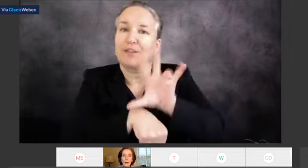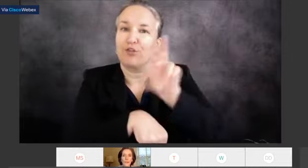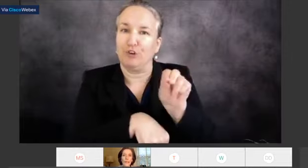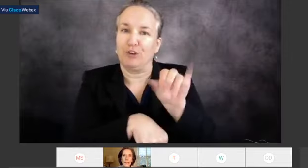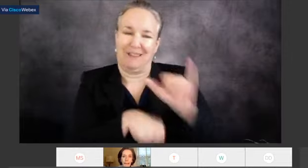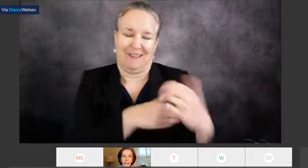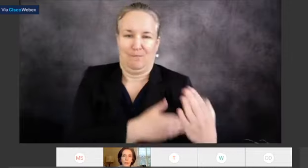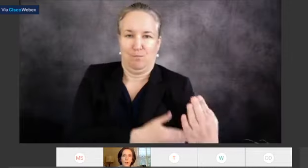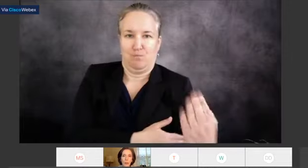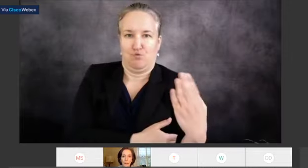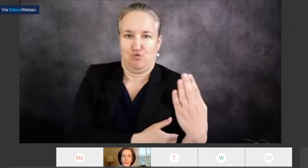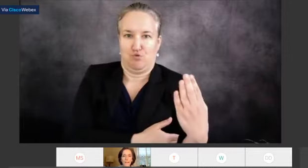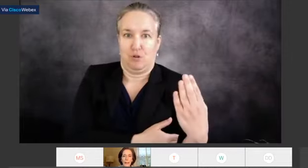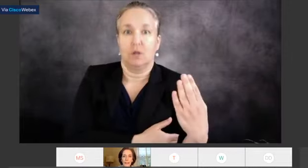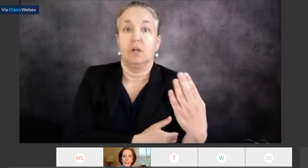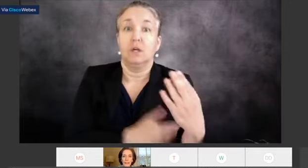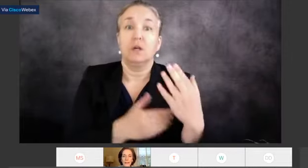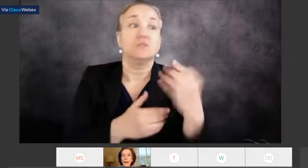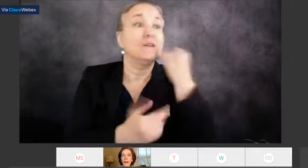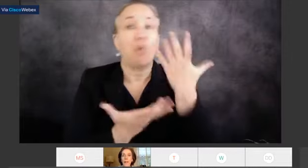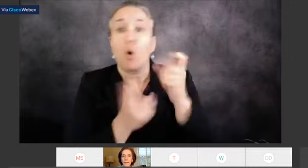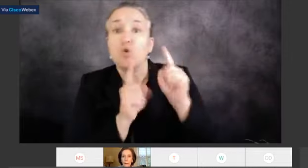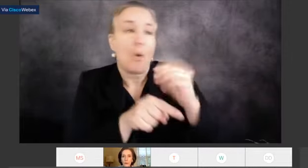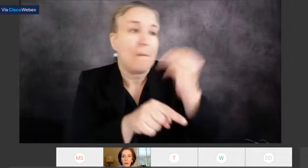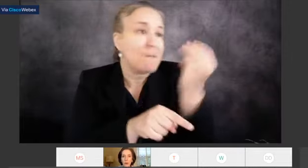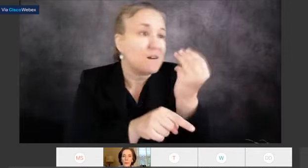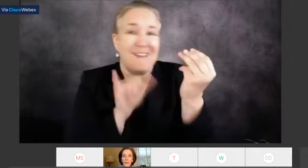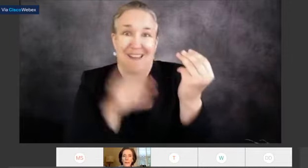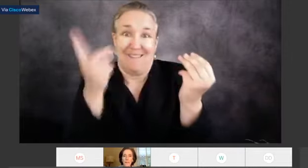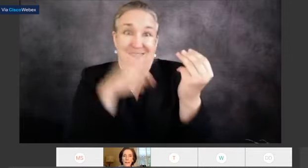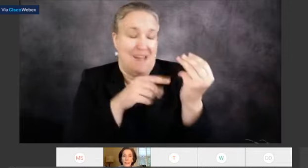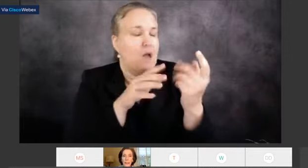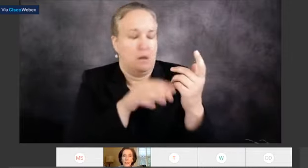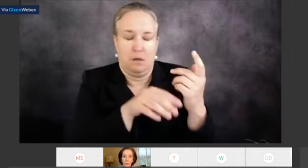of the day that you want to be tested and the sites are open monday through